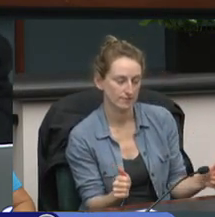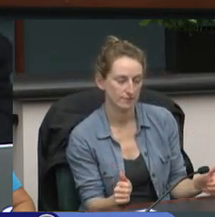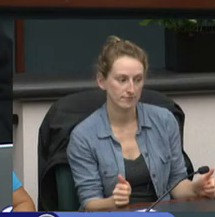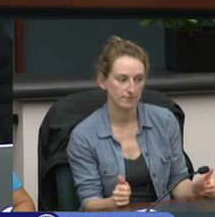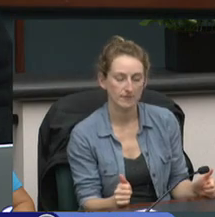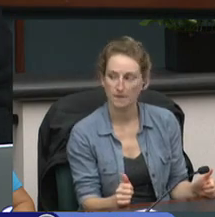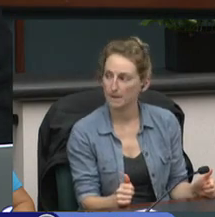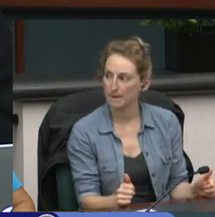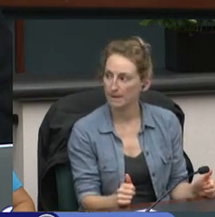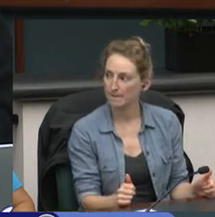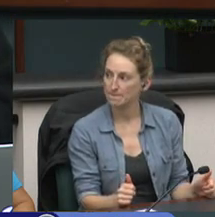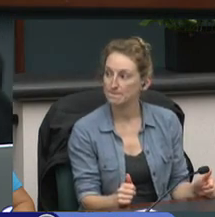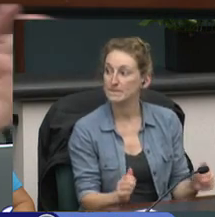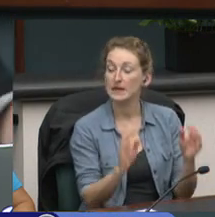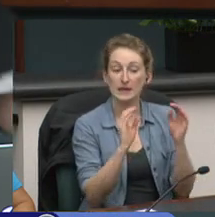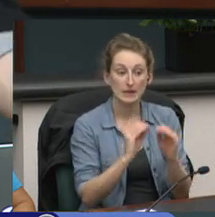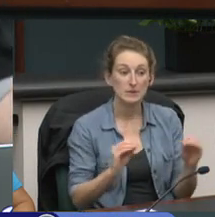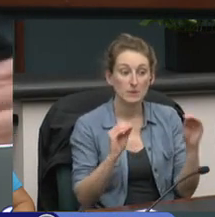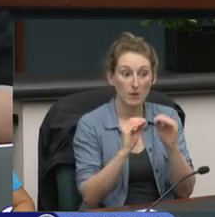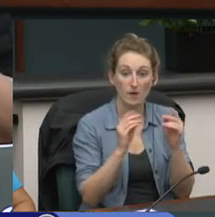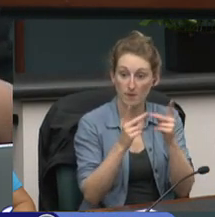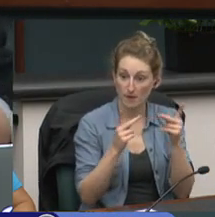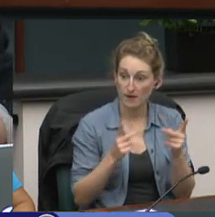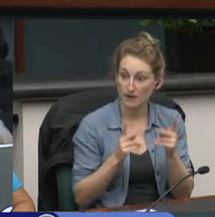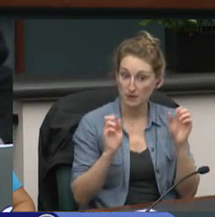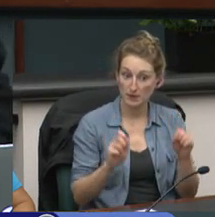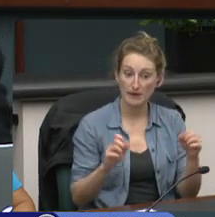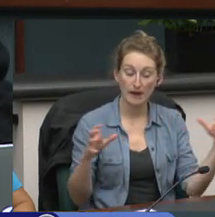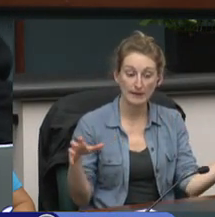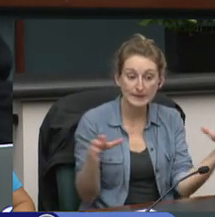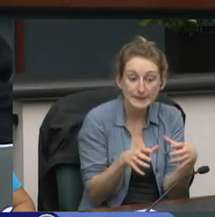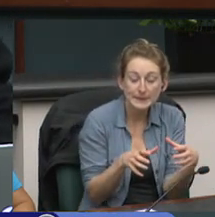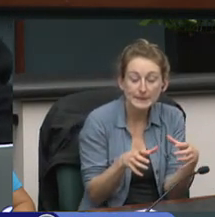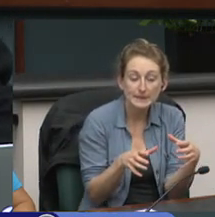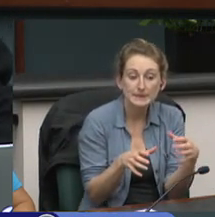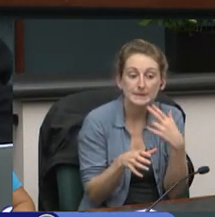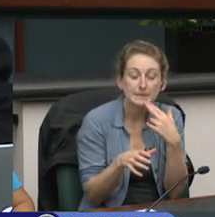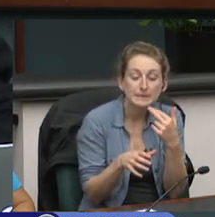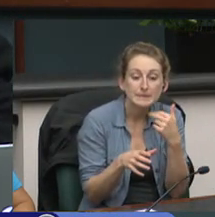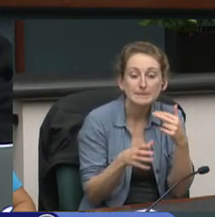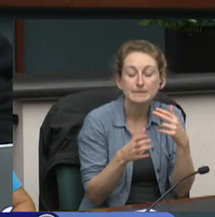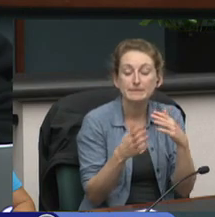the more places where we can get more people and those those centralized areas